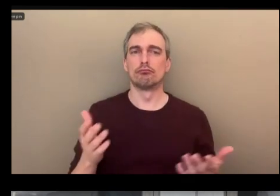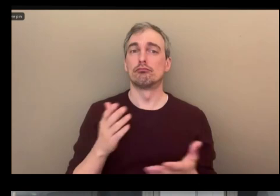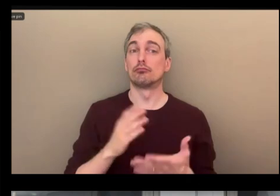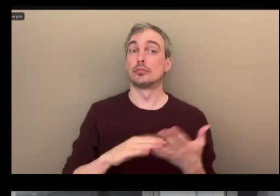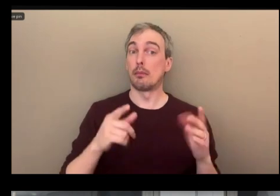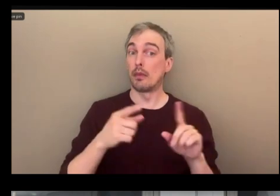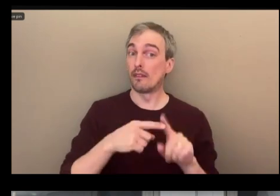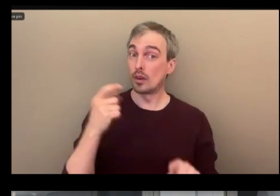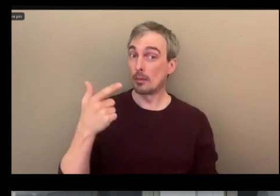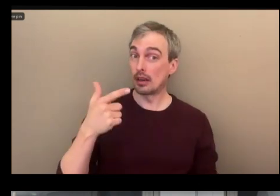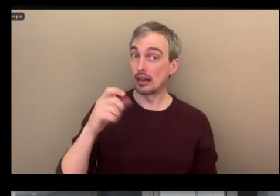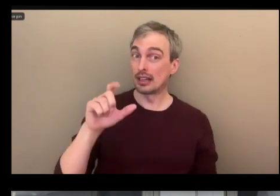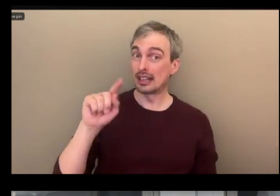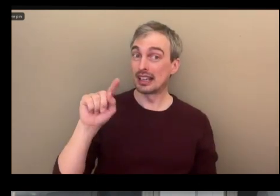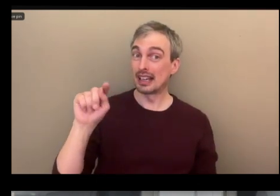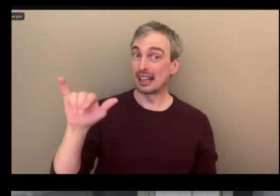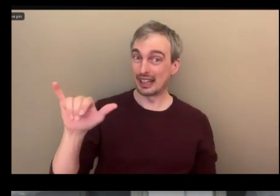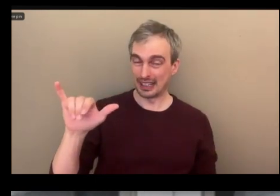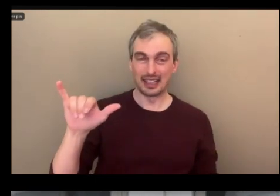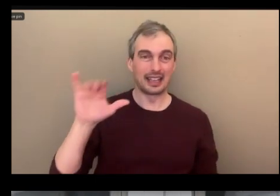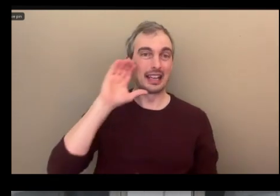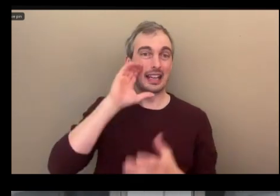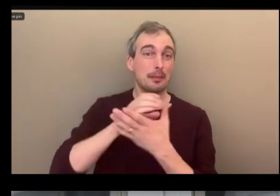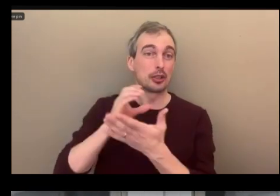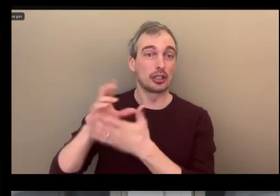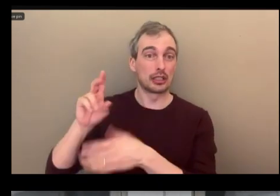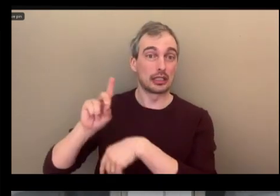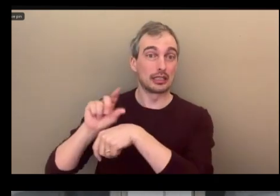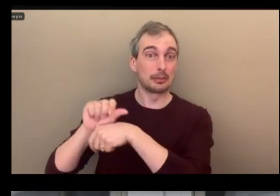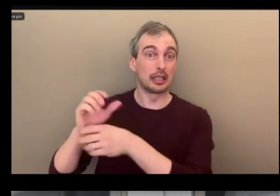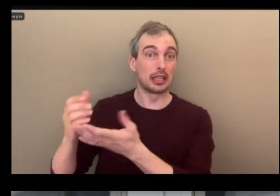And some of those pictures are actually our own V Teamers with disabilities.